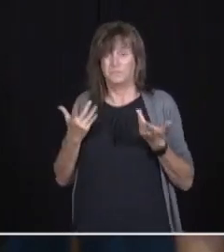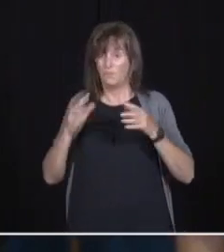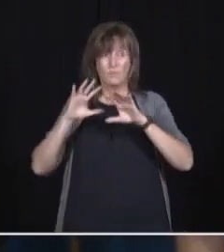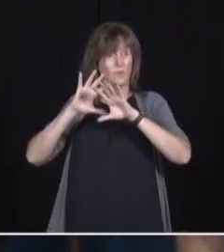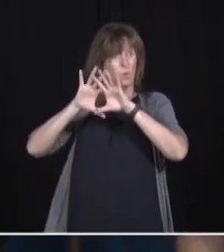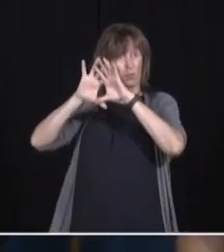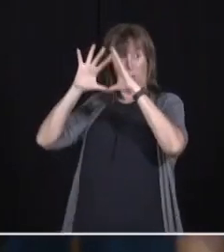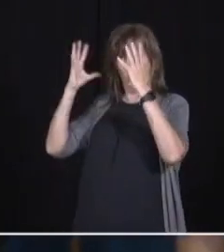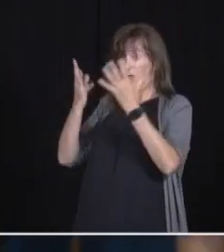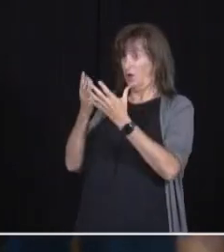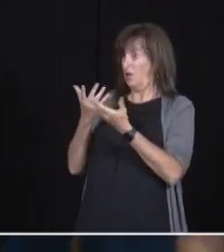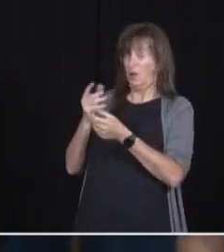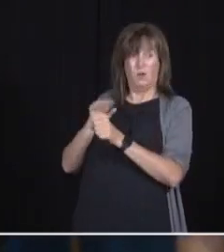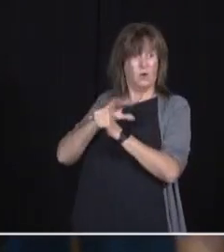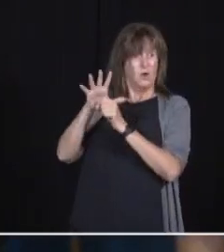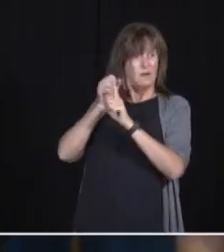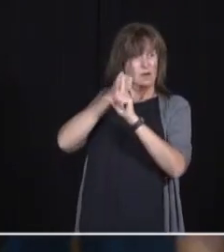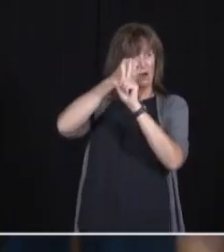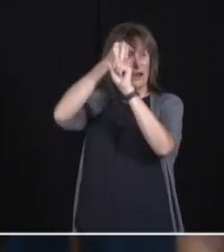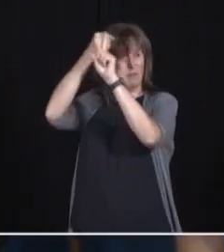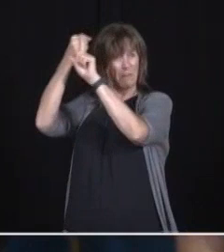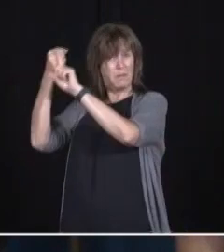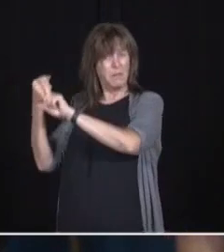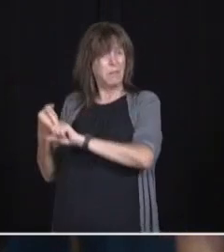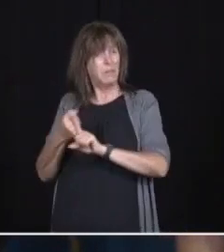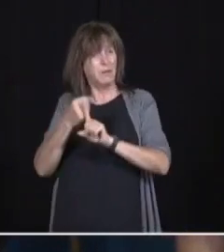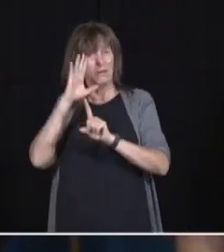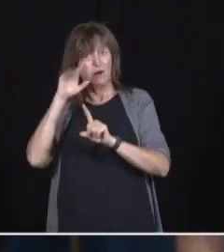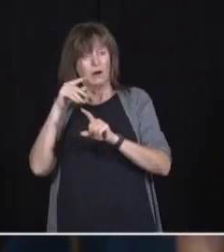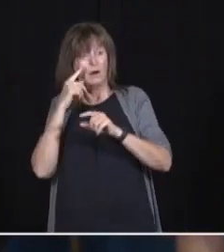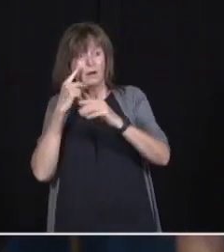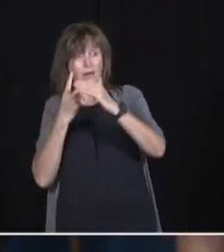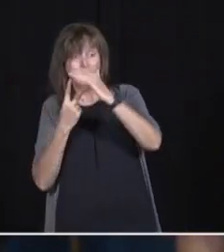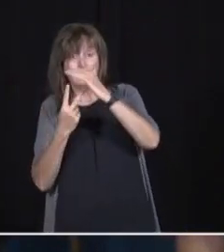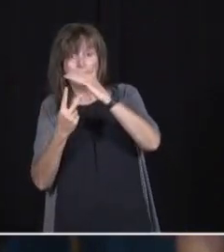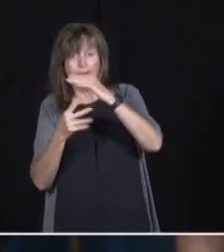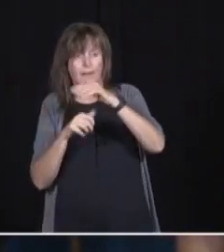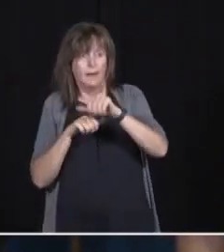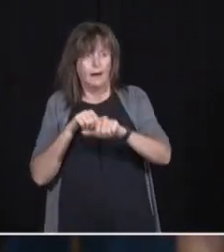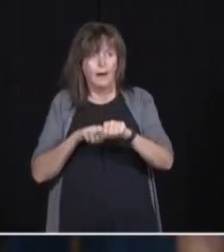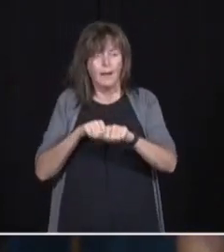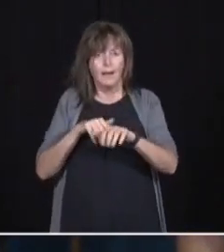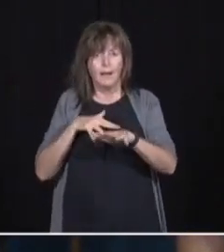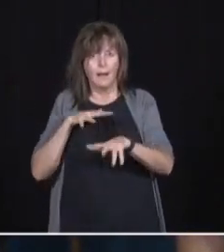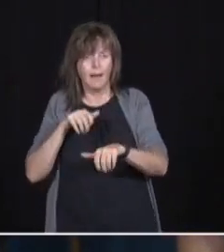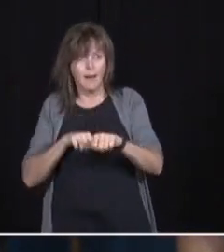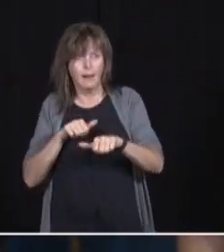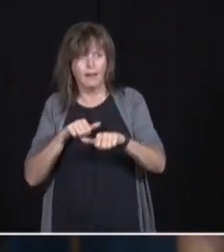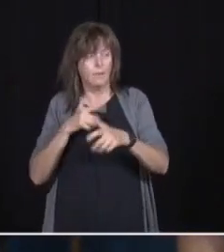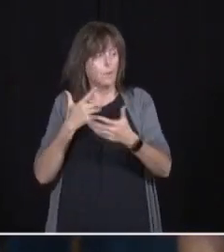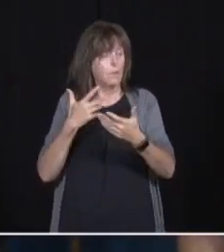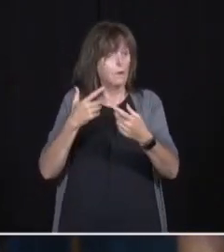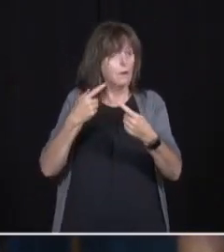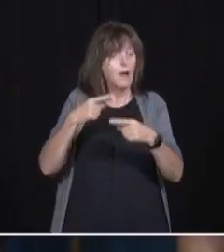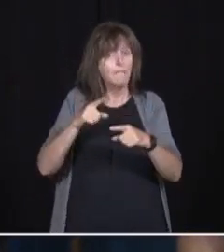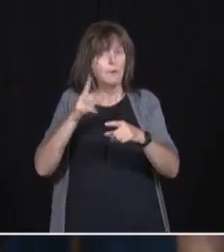As we look at how the pandemic is unfolding around the globe, we know that much uncertainty remains.